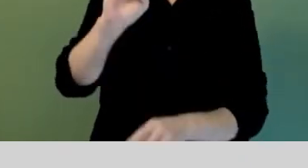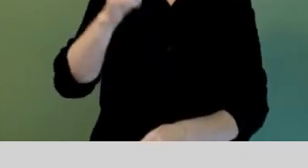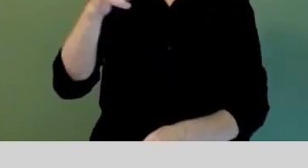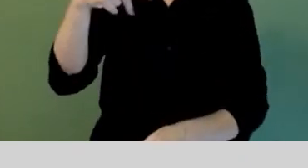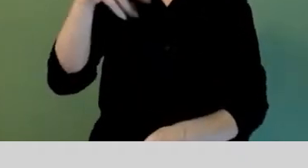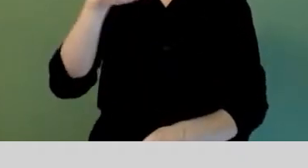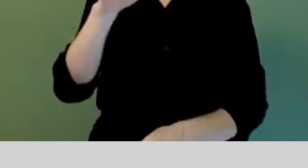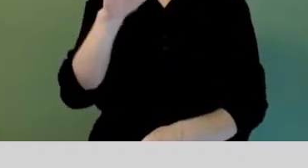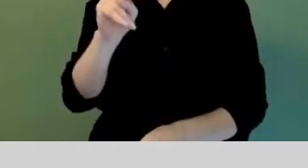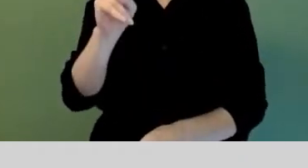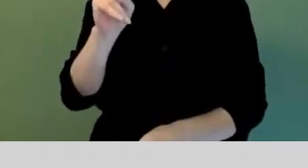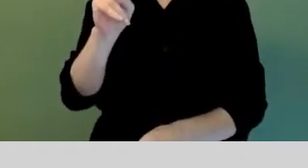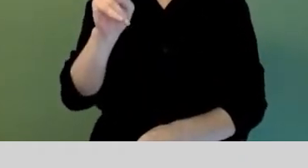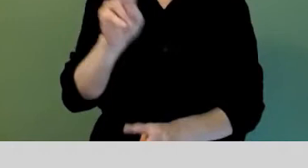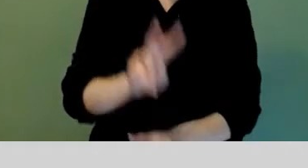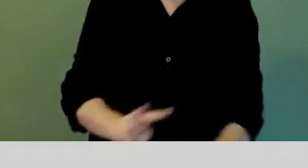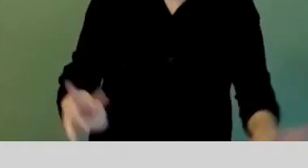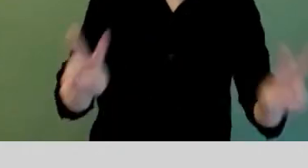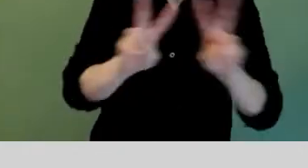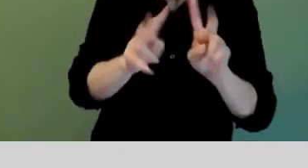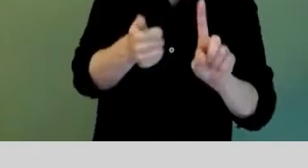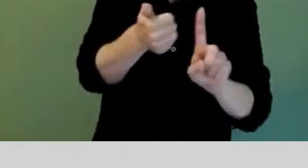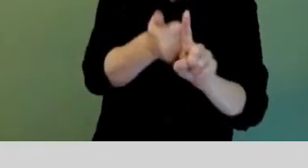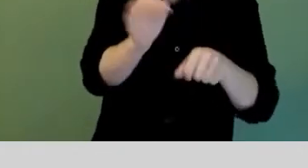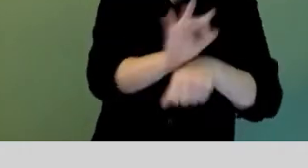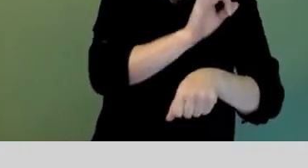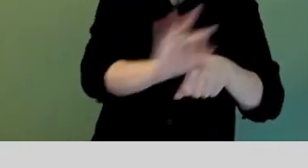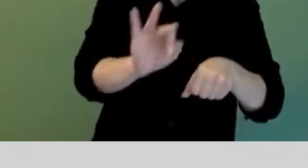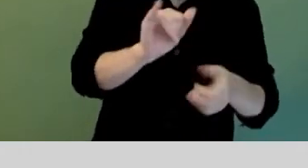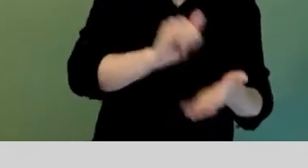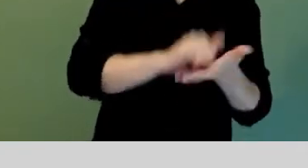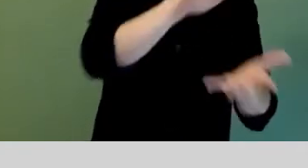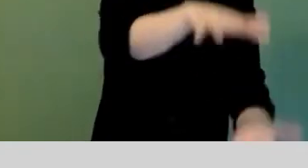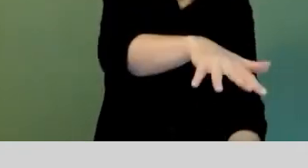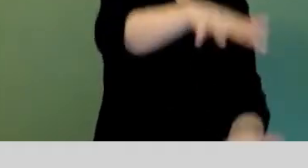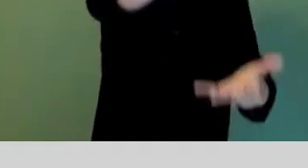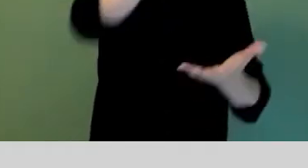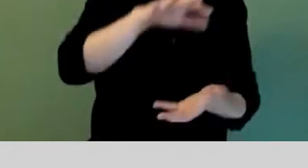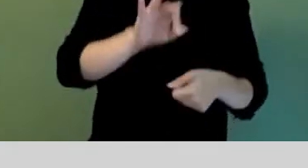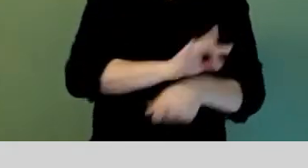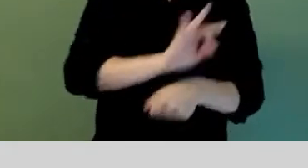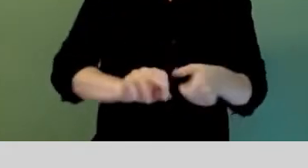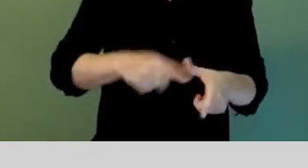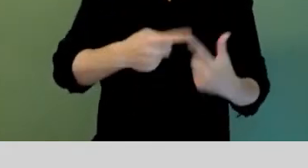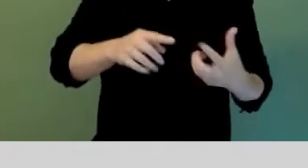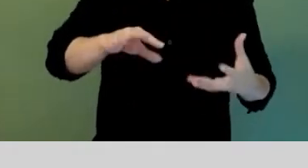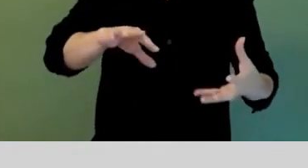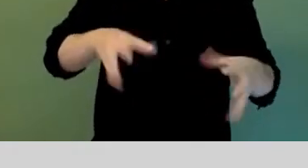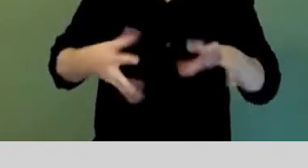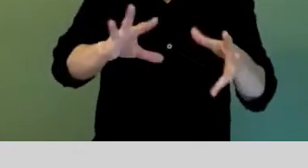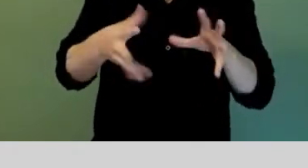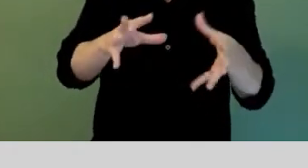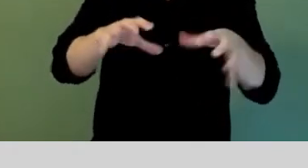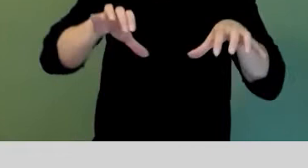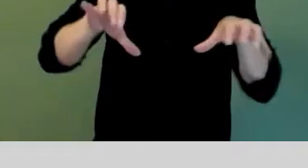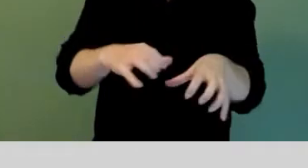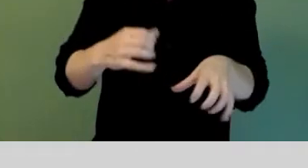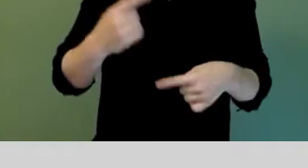which takes a function and does something with it. And that's why decorators are hard to define